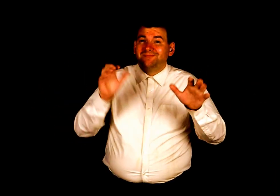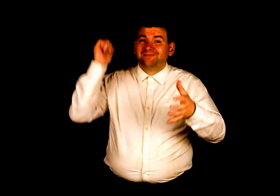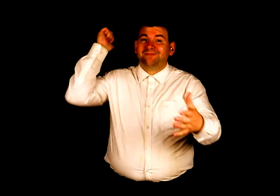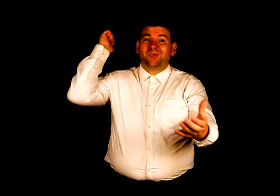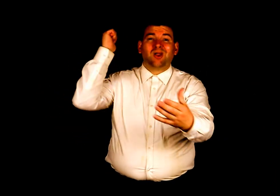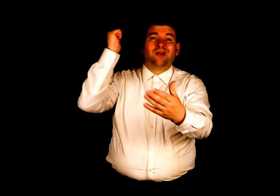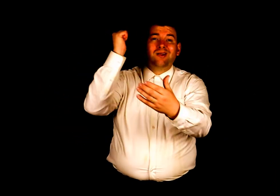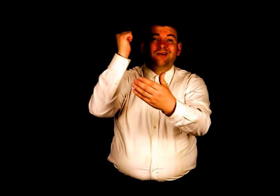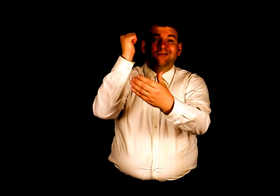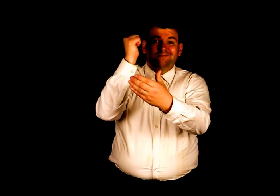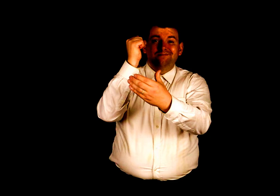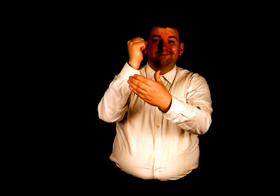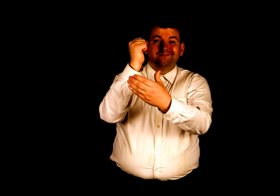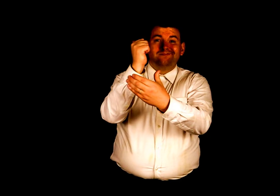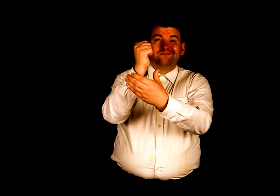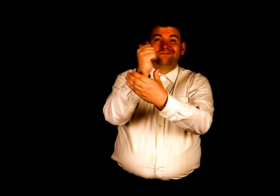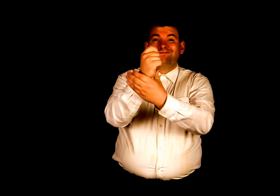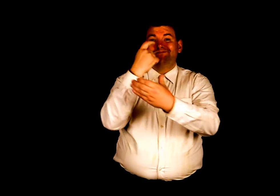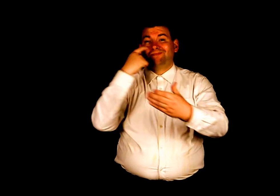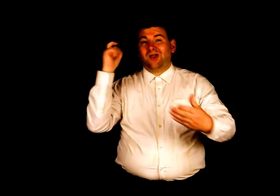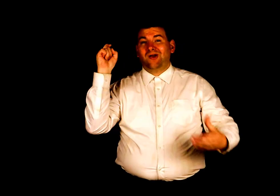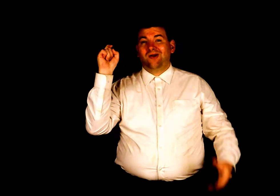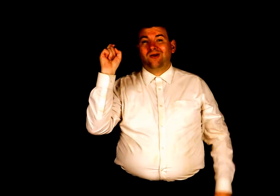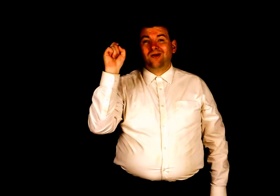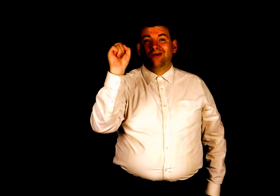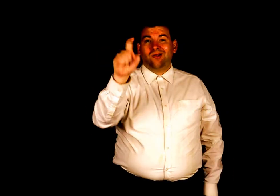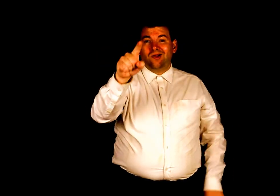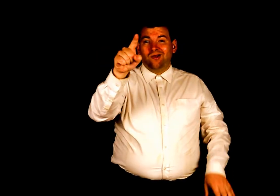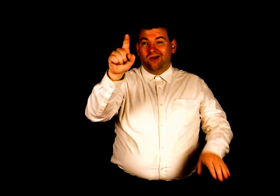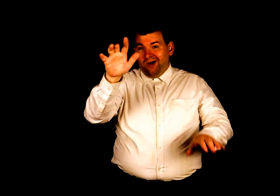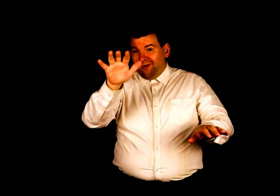Abraham saw